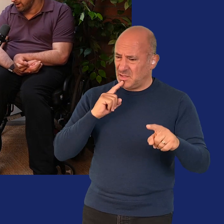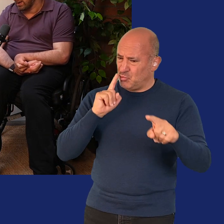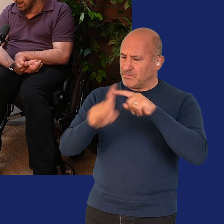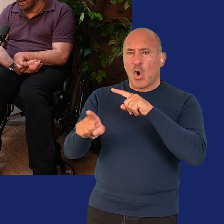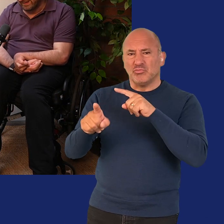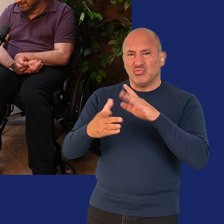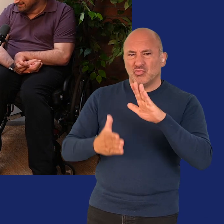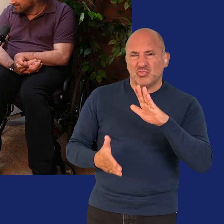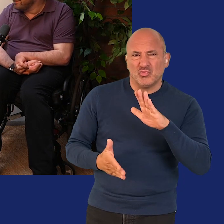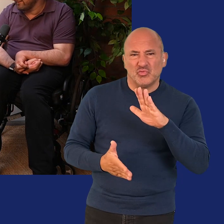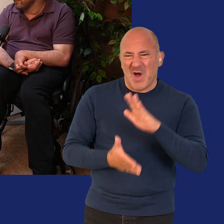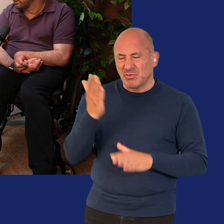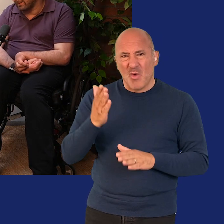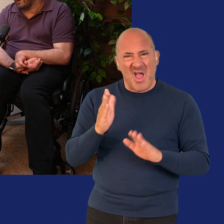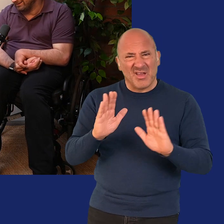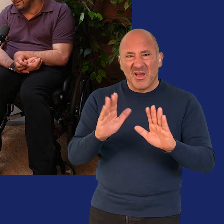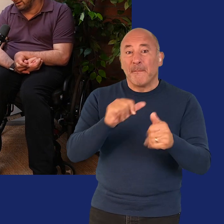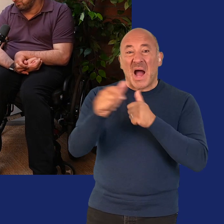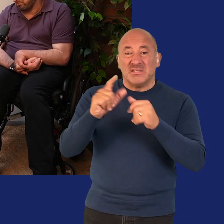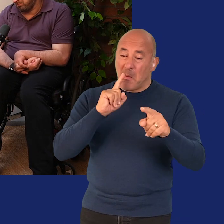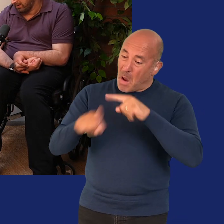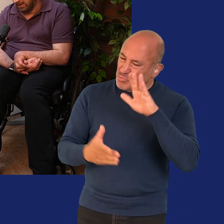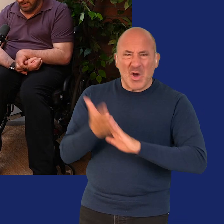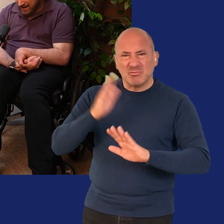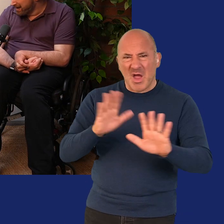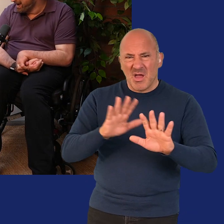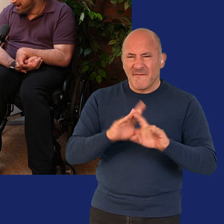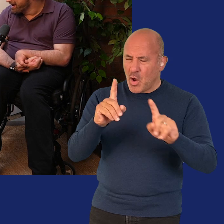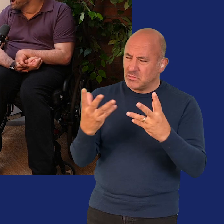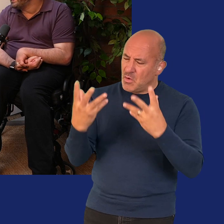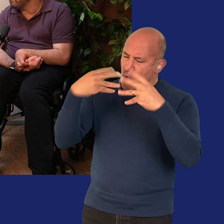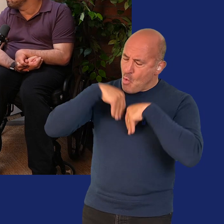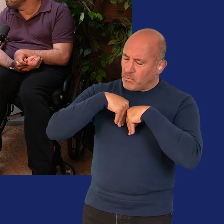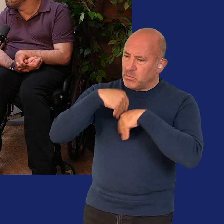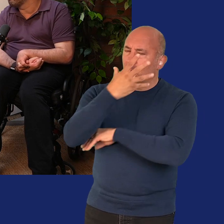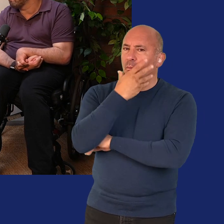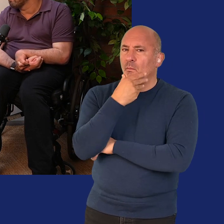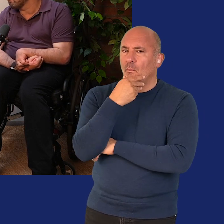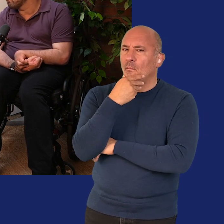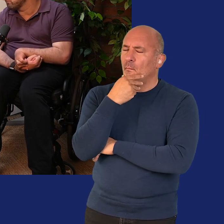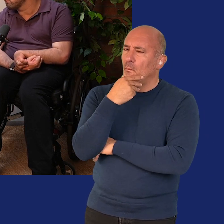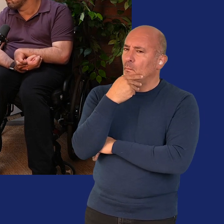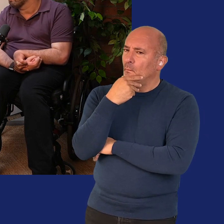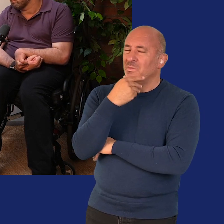Jess: Mm-hmm. Adam: In fact, don't respond instantly. Hear it. Jess: Mm-hmm. Yeah.